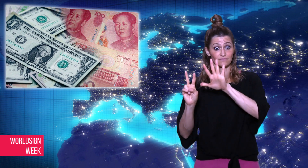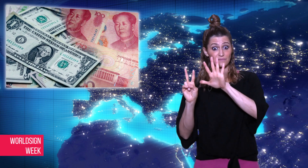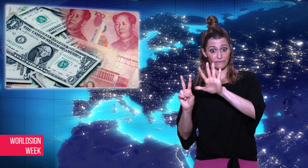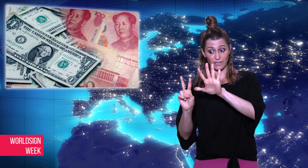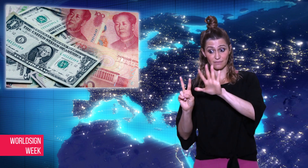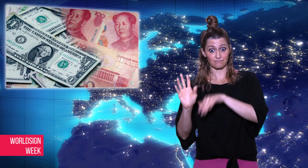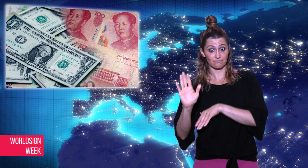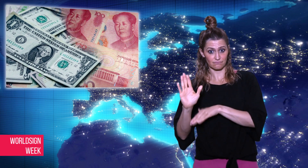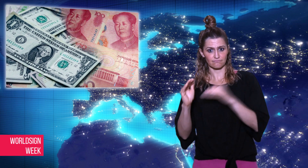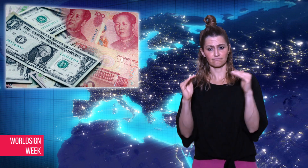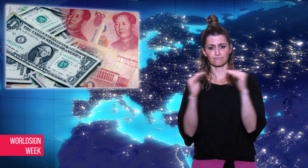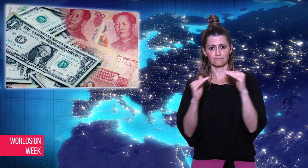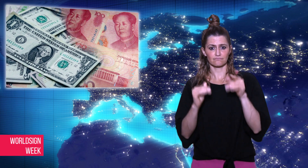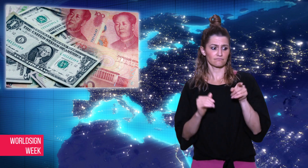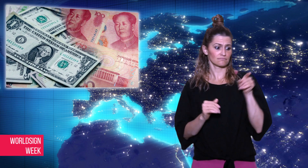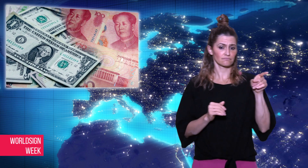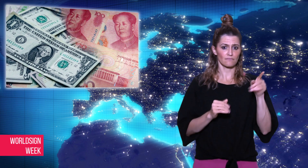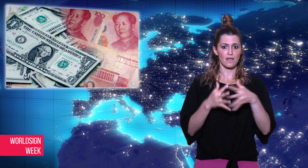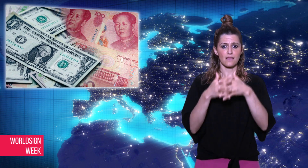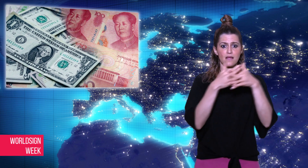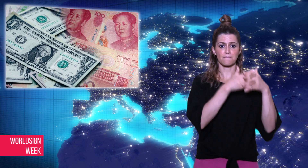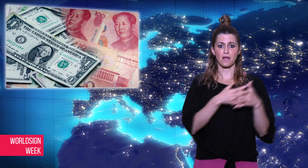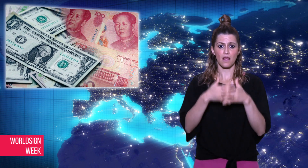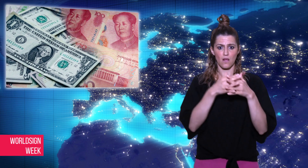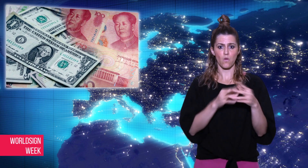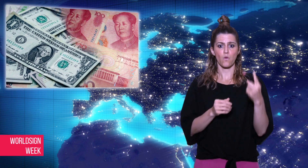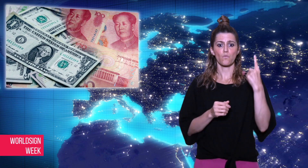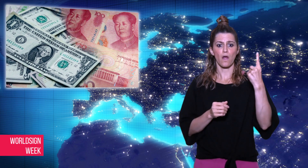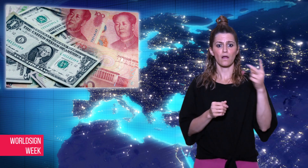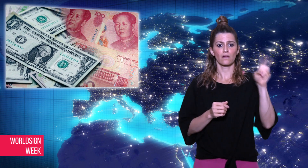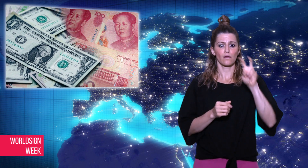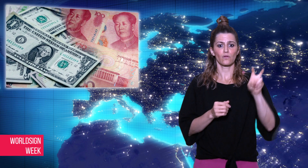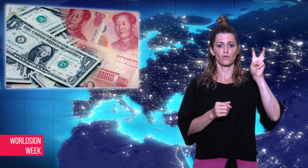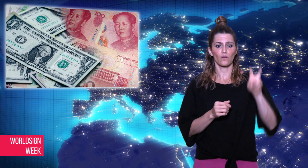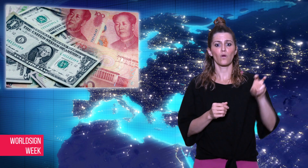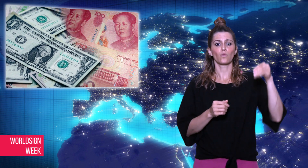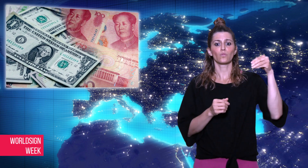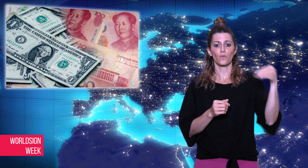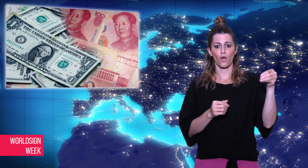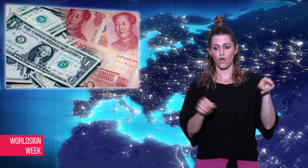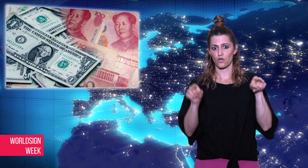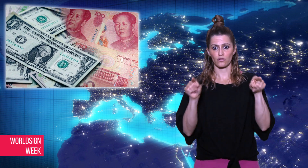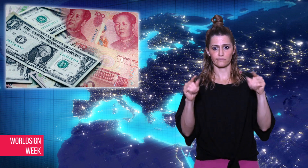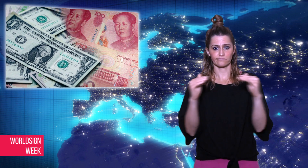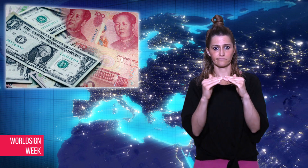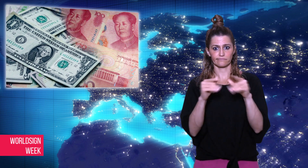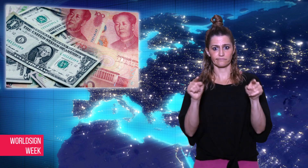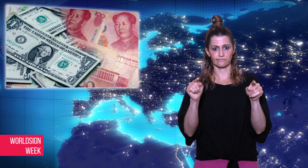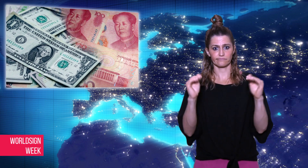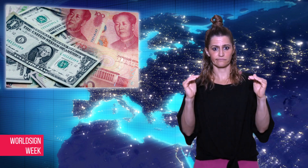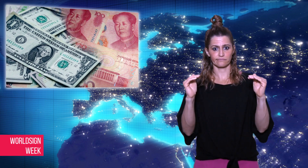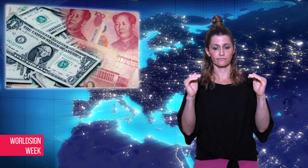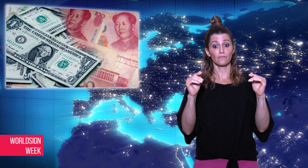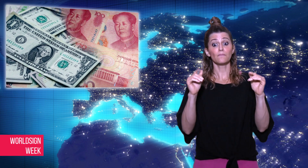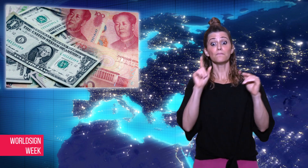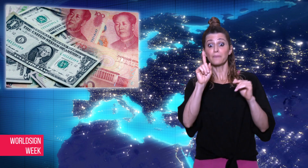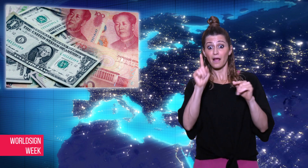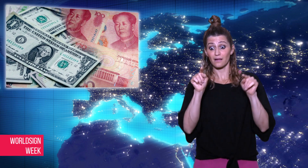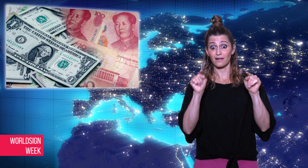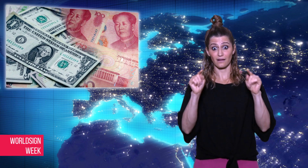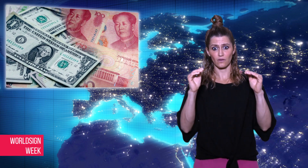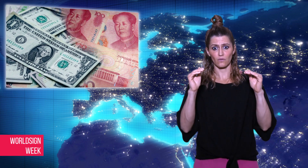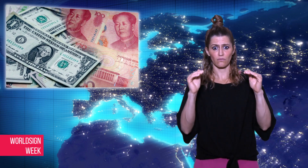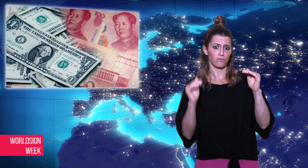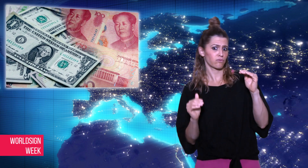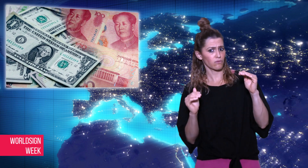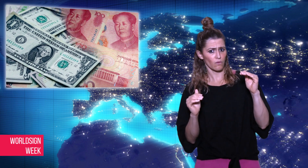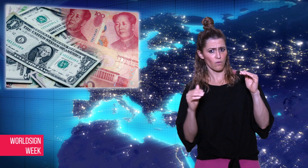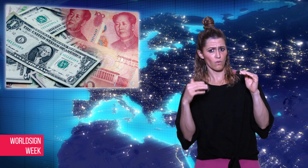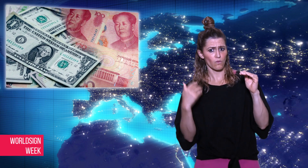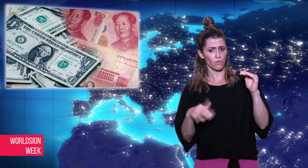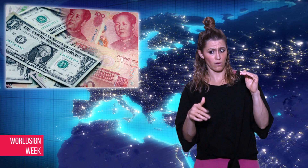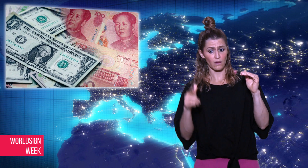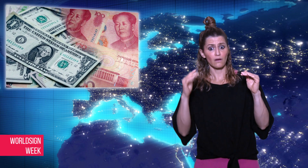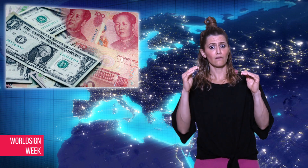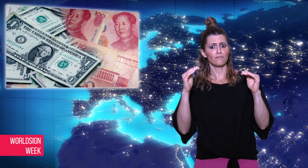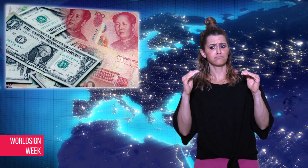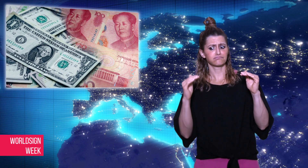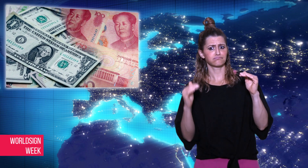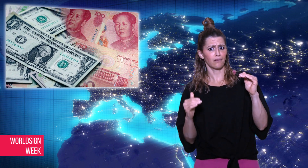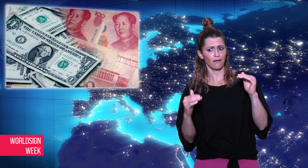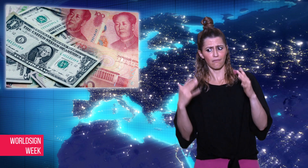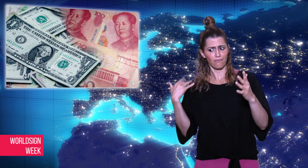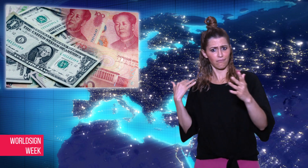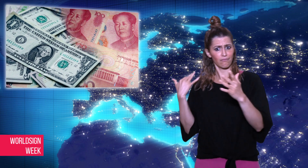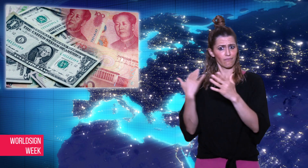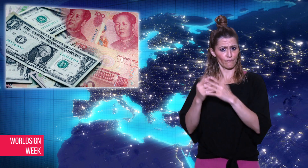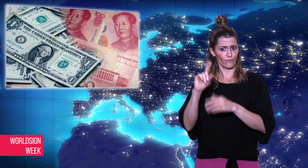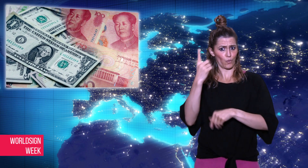seven Chinese Yuan, the lowest for the first time